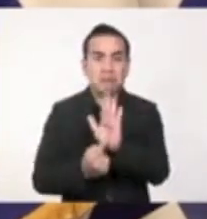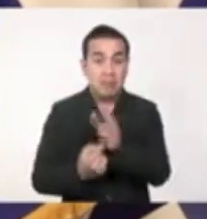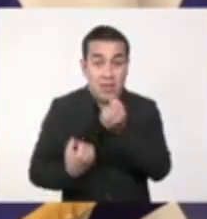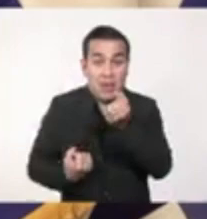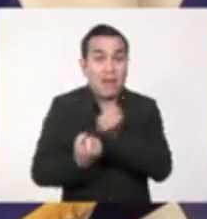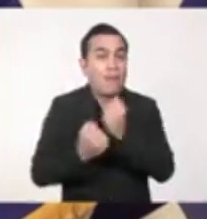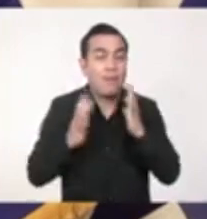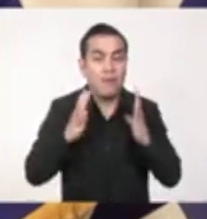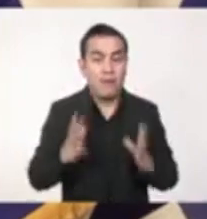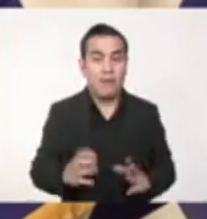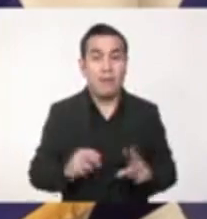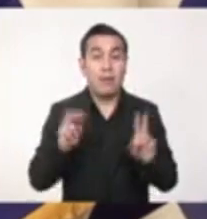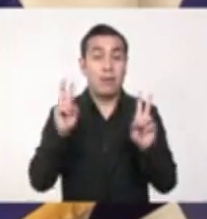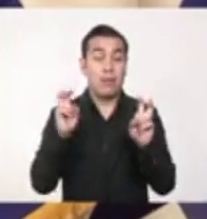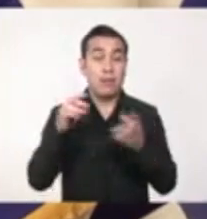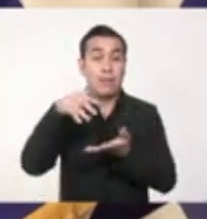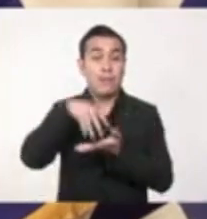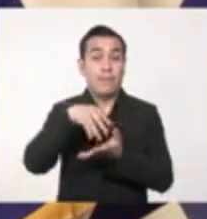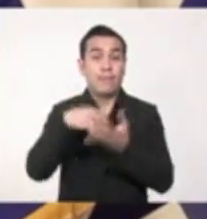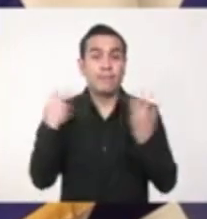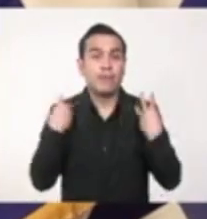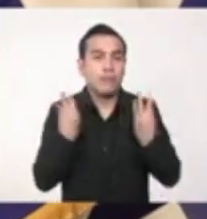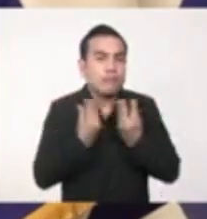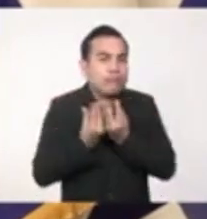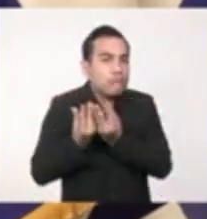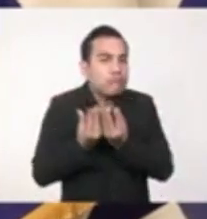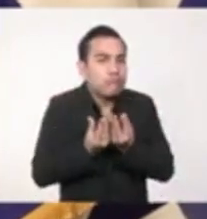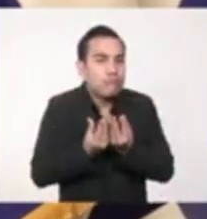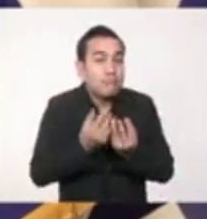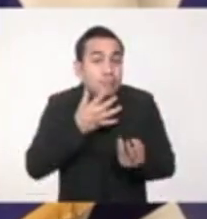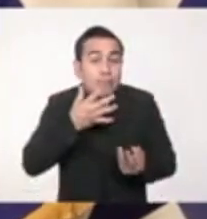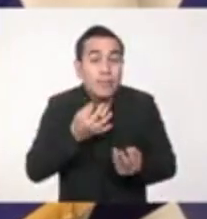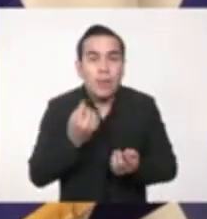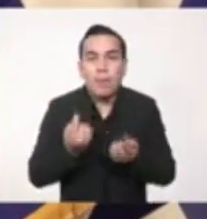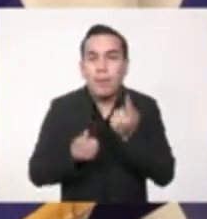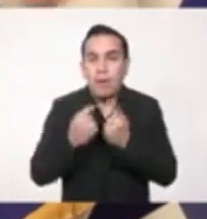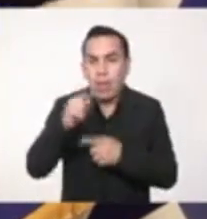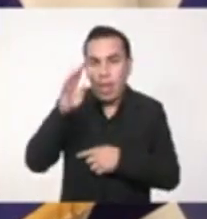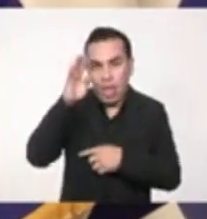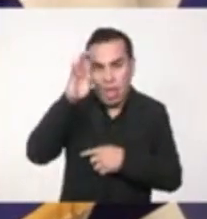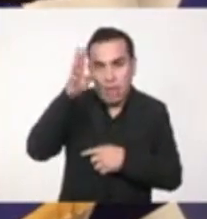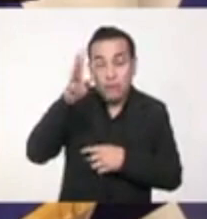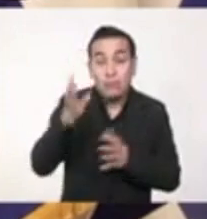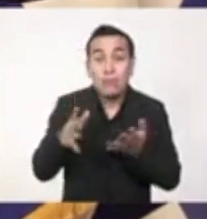civil society, which have been invented. And I say, invented, because true civil society is the people who